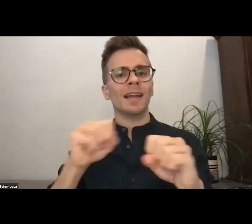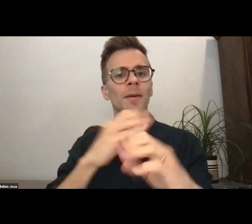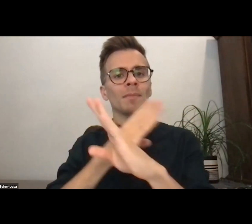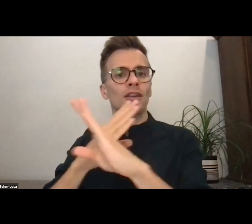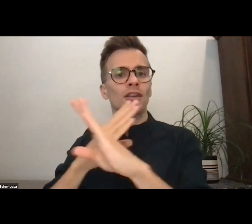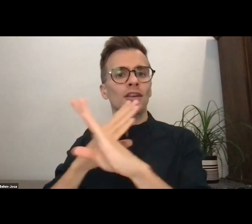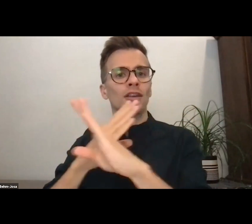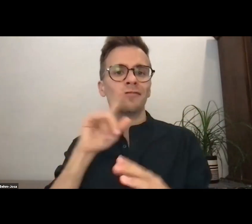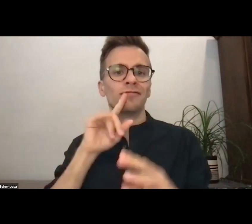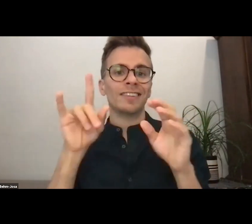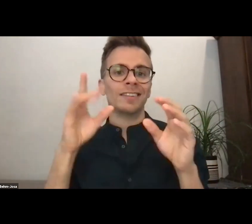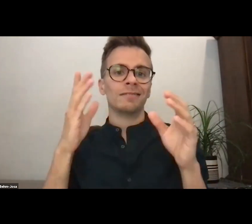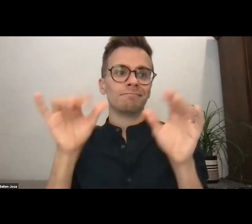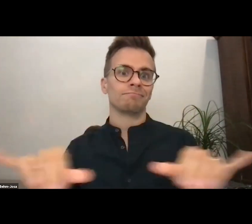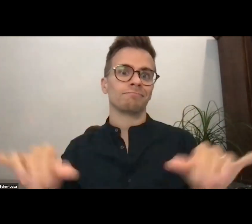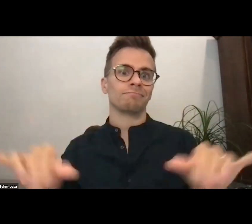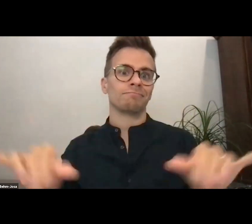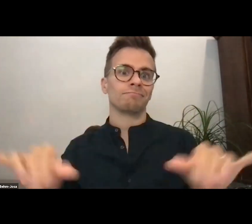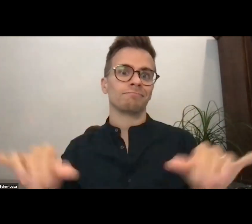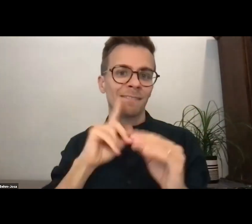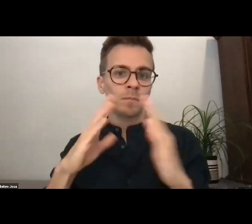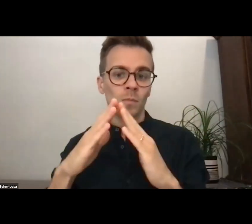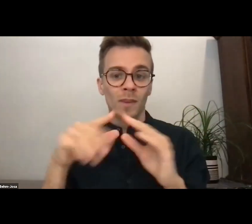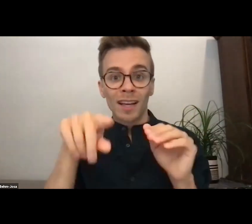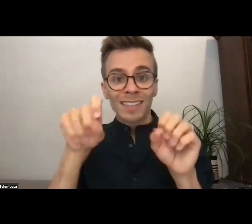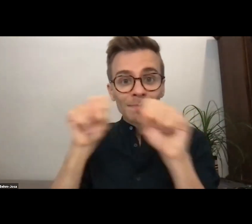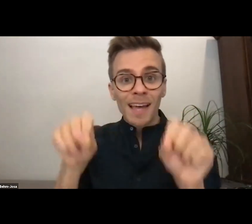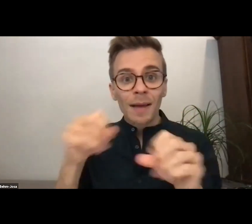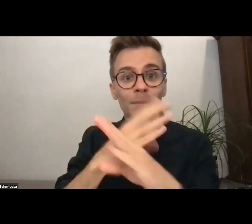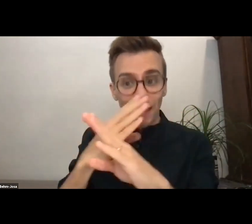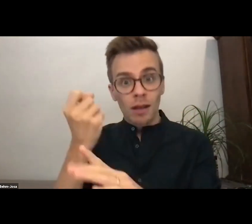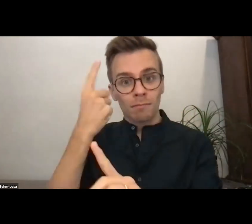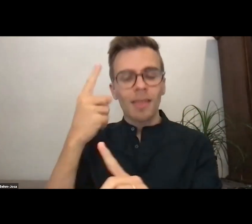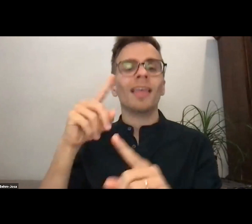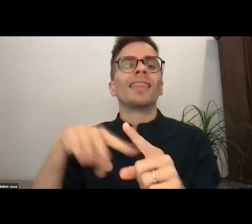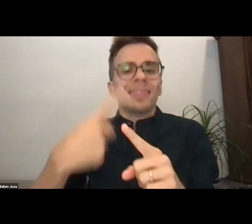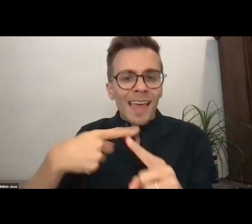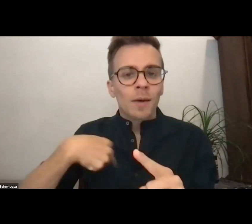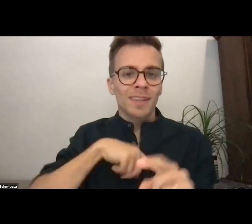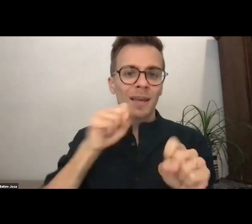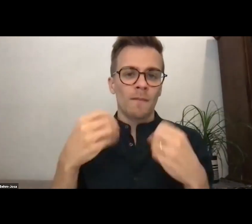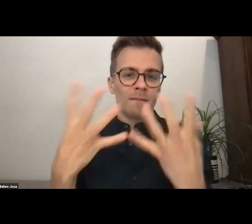We hope that we’ll identify systemic barriers that are there in the deaf community, and